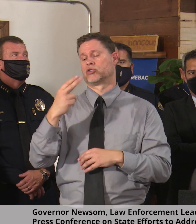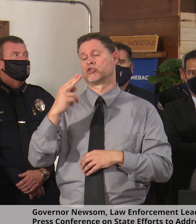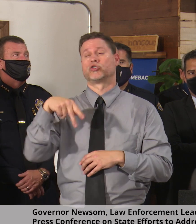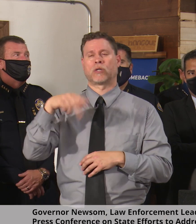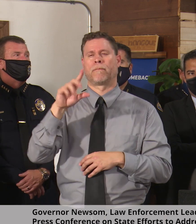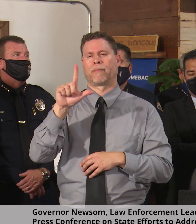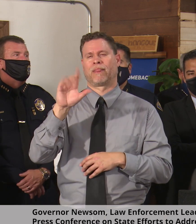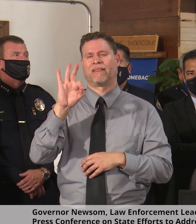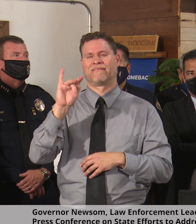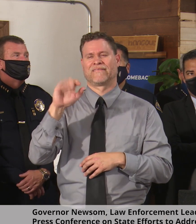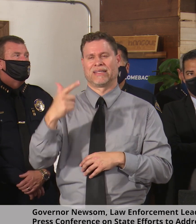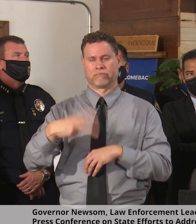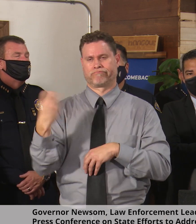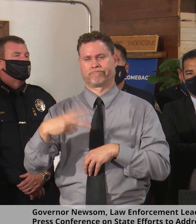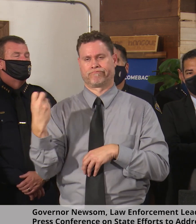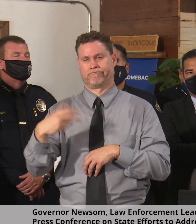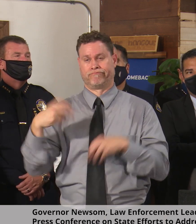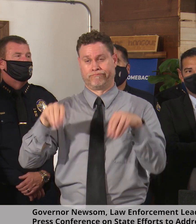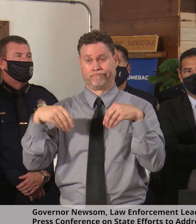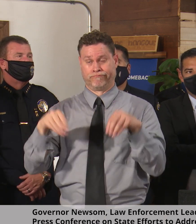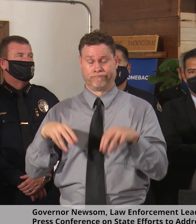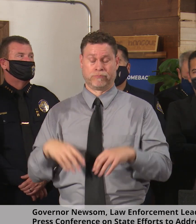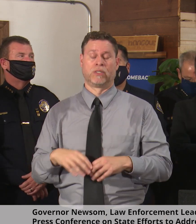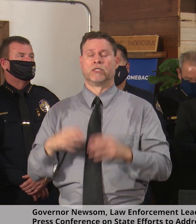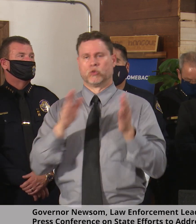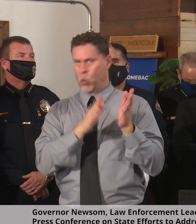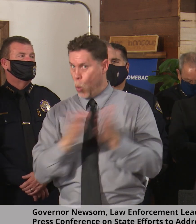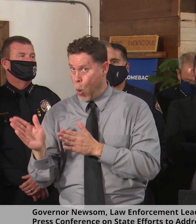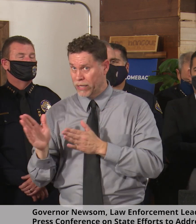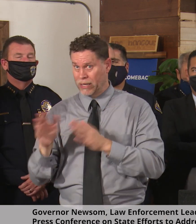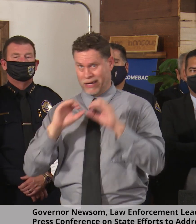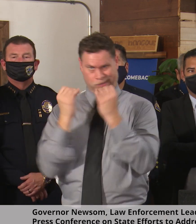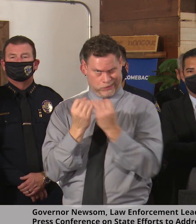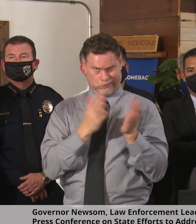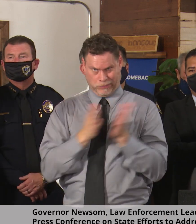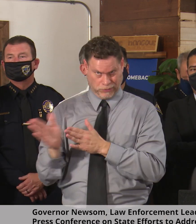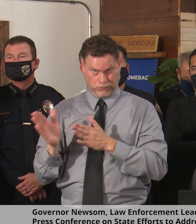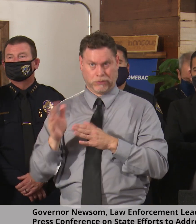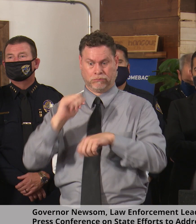which is problematic in and of itself but this is an organized retail theft framework and we